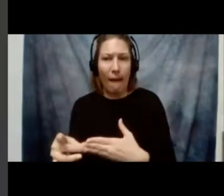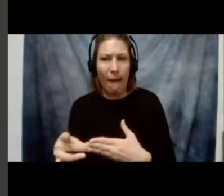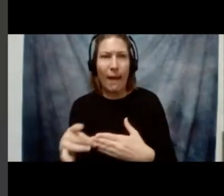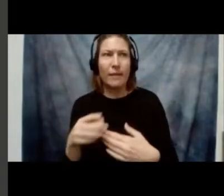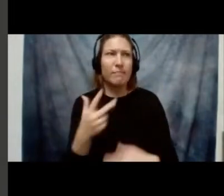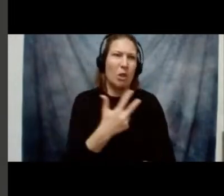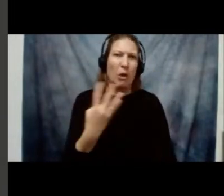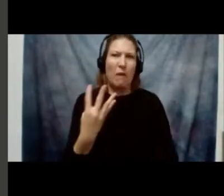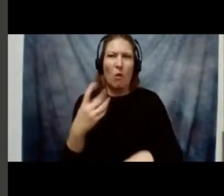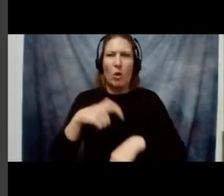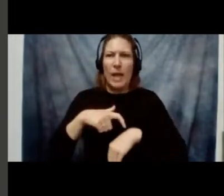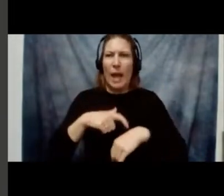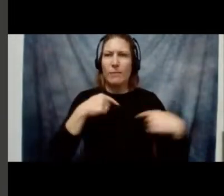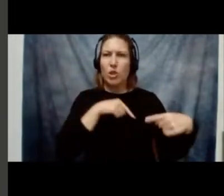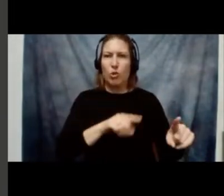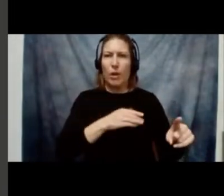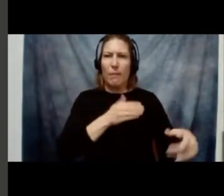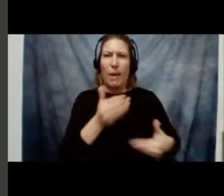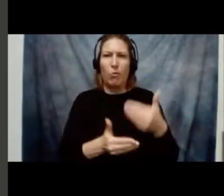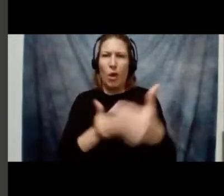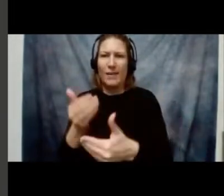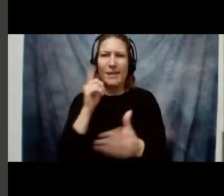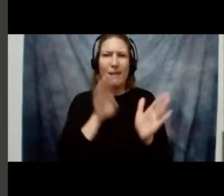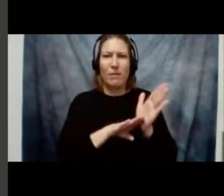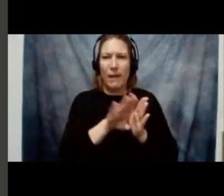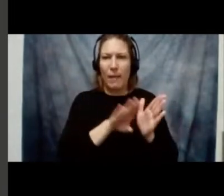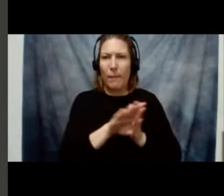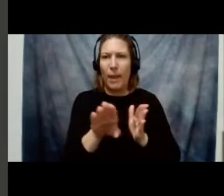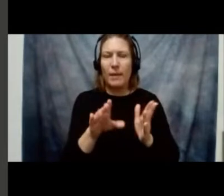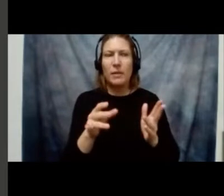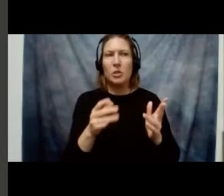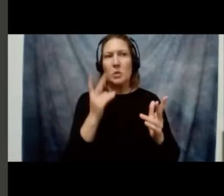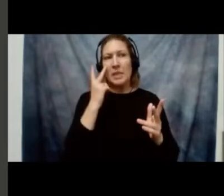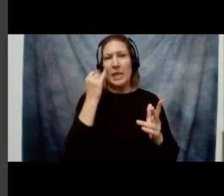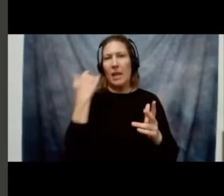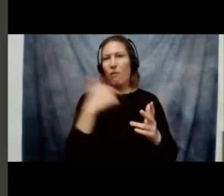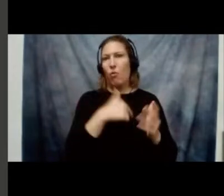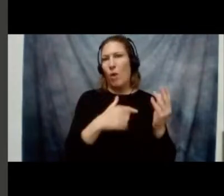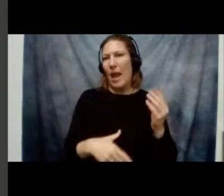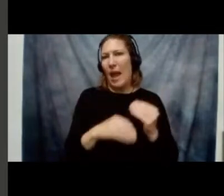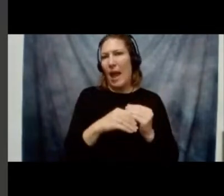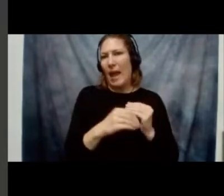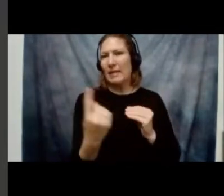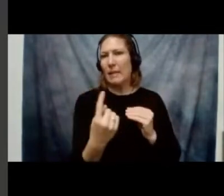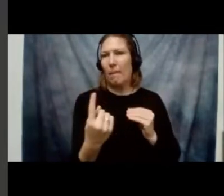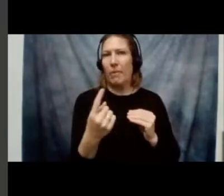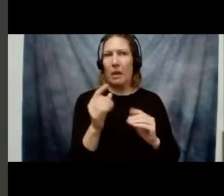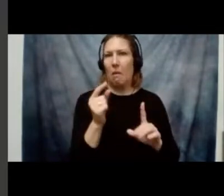weird motion here that we don't need that is maybe gonna cause an issue for somebody um are we adding